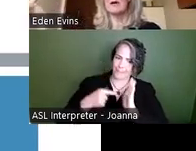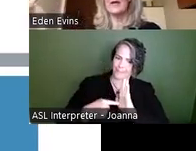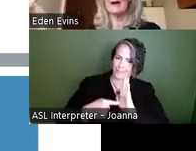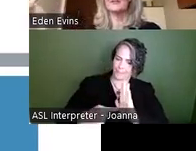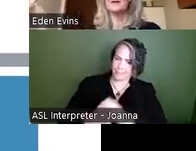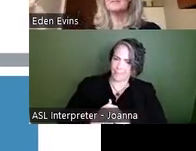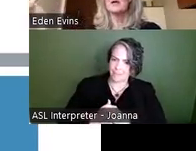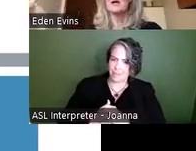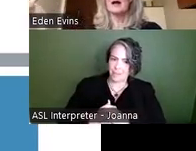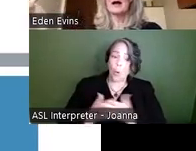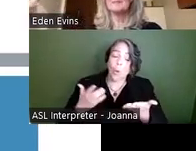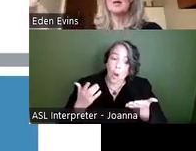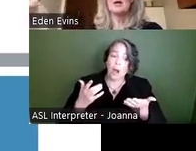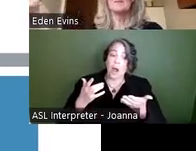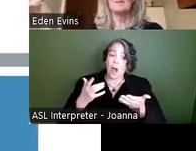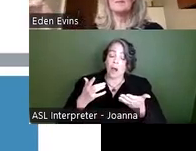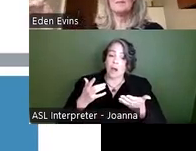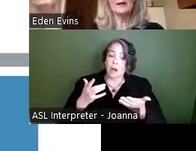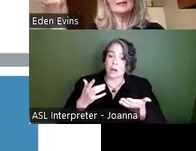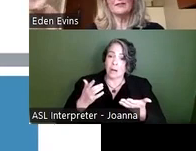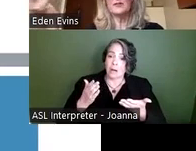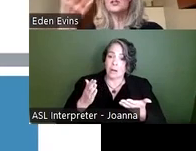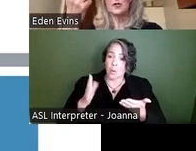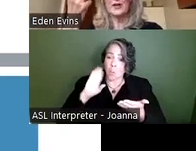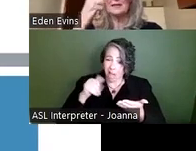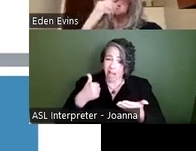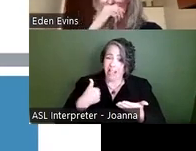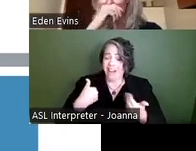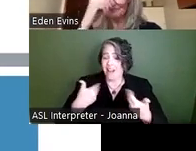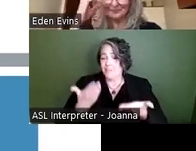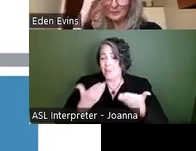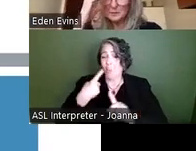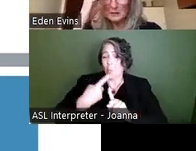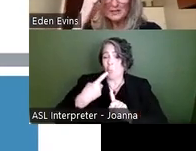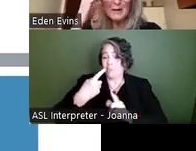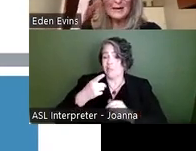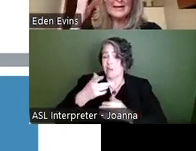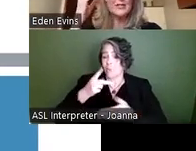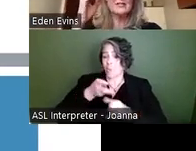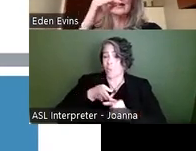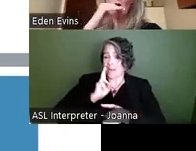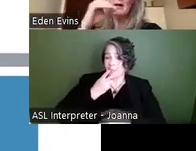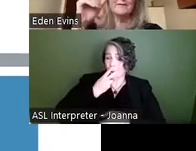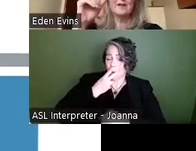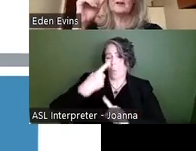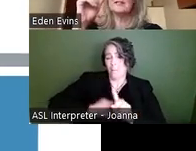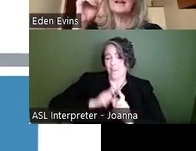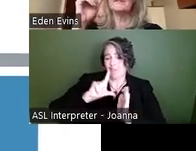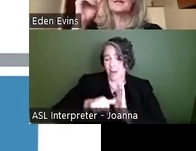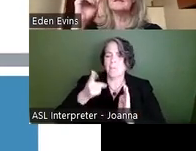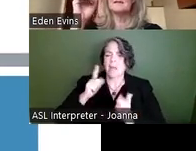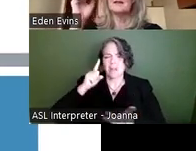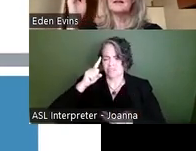the month after, but if you show the next slide - these medications aren't different on safety. And